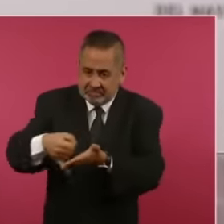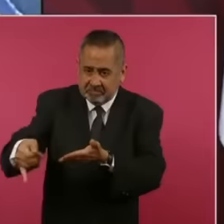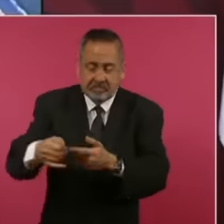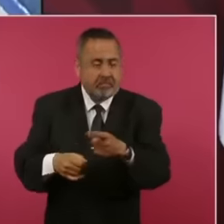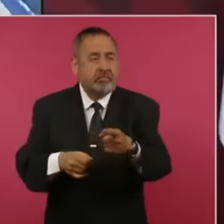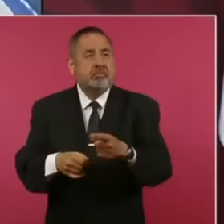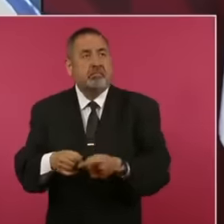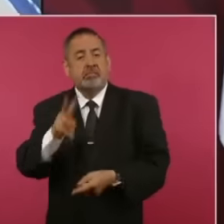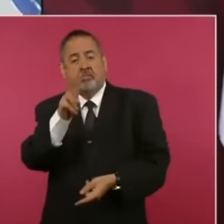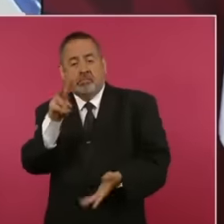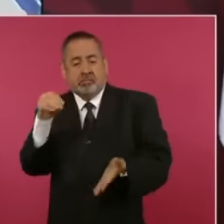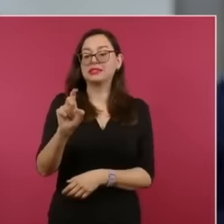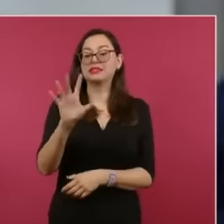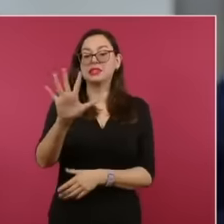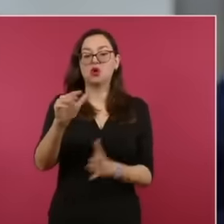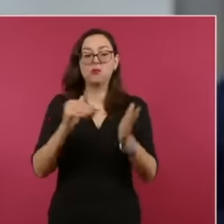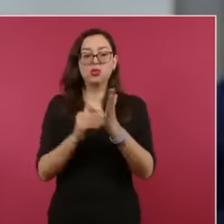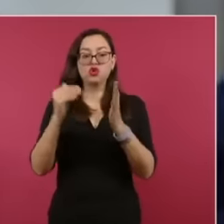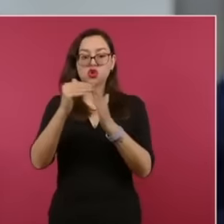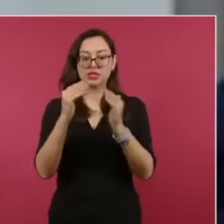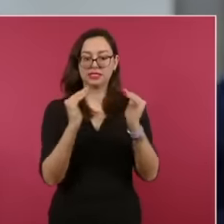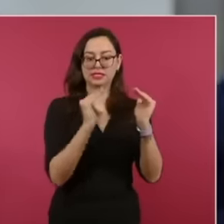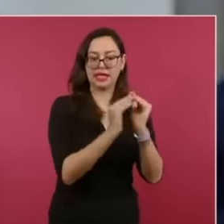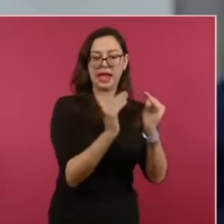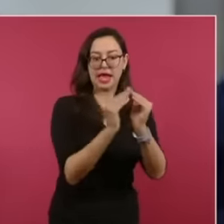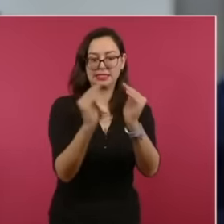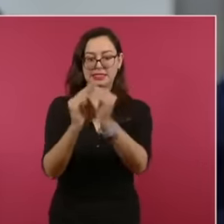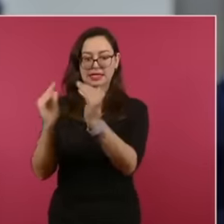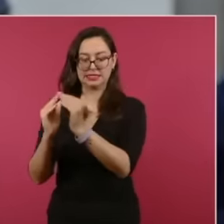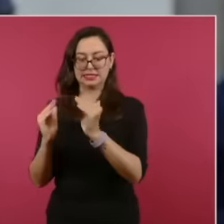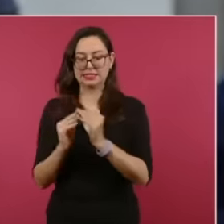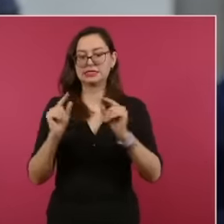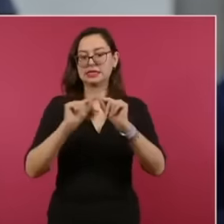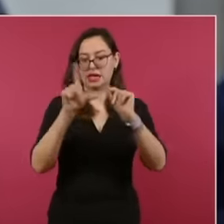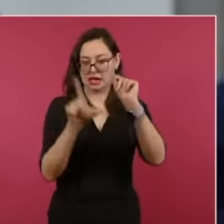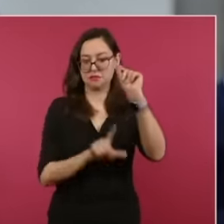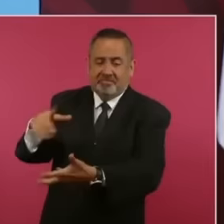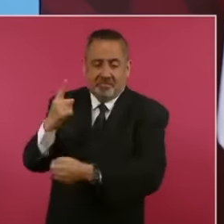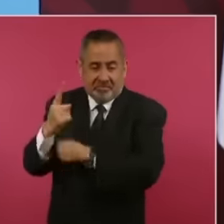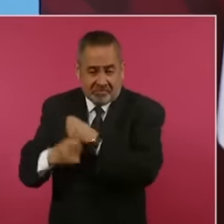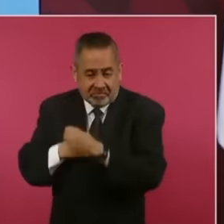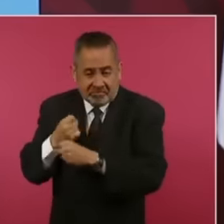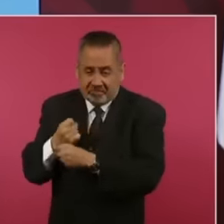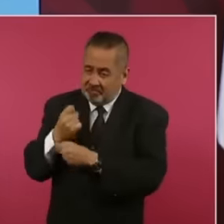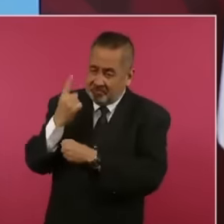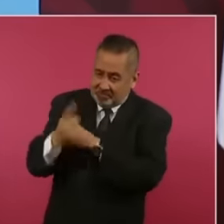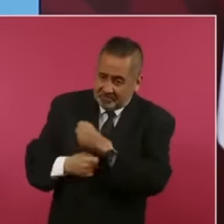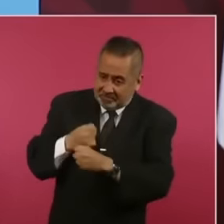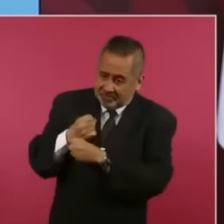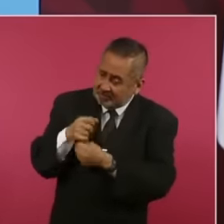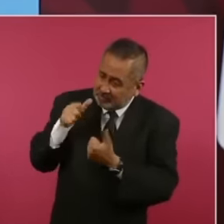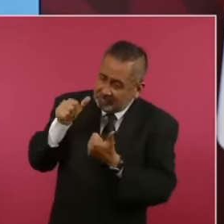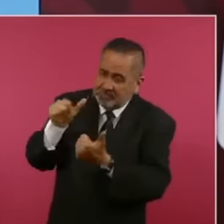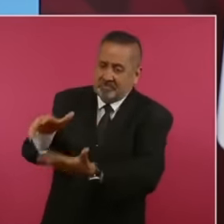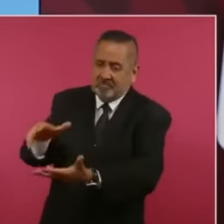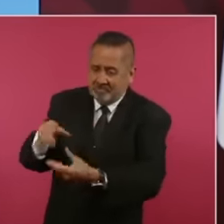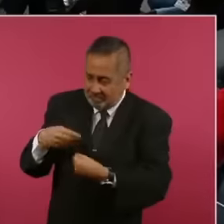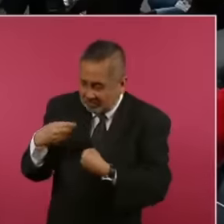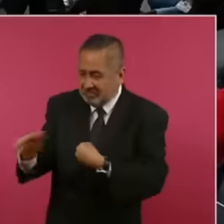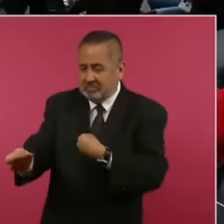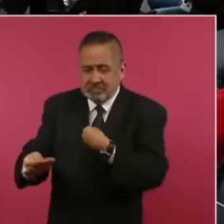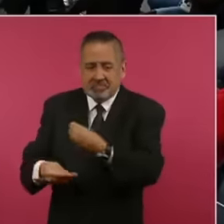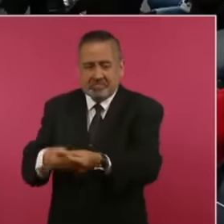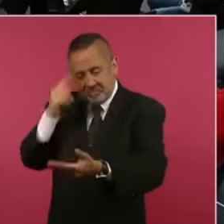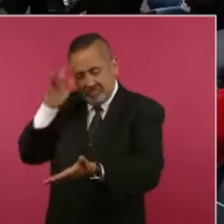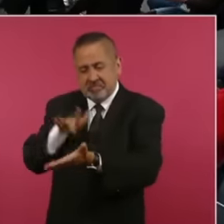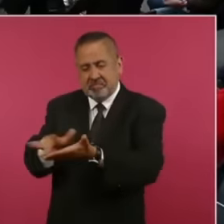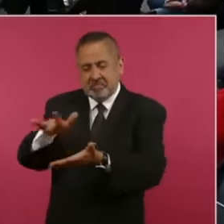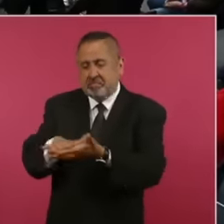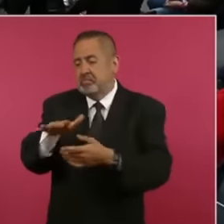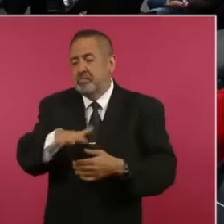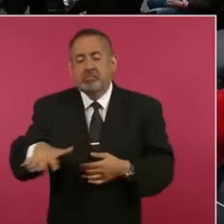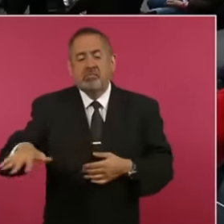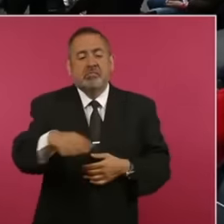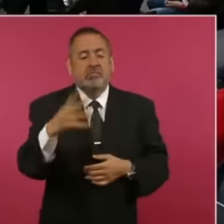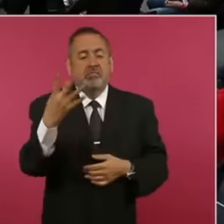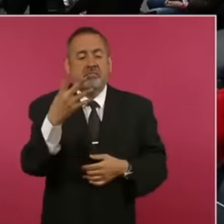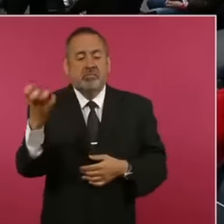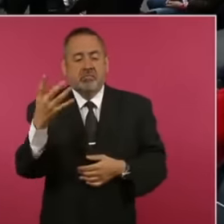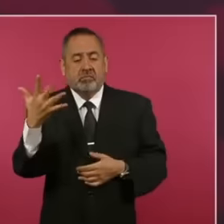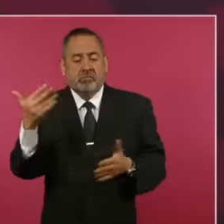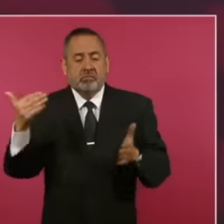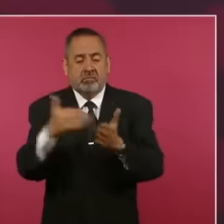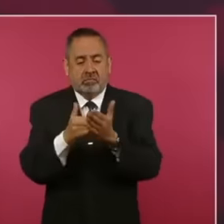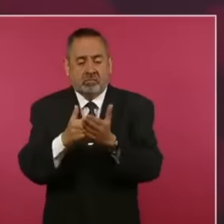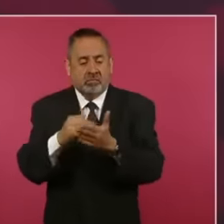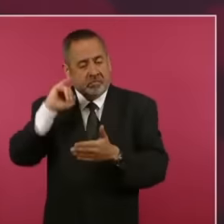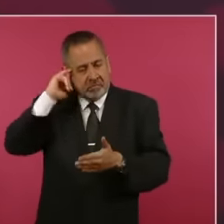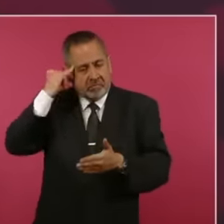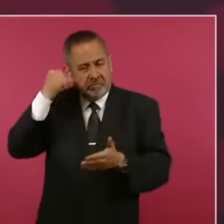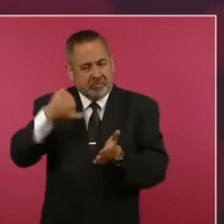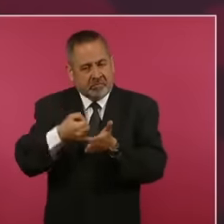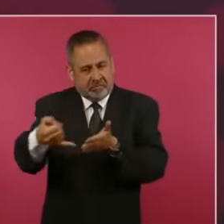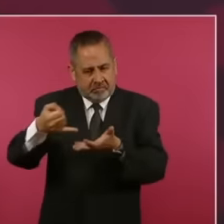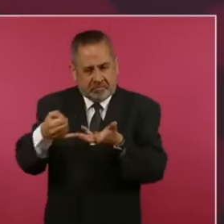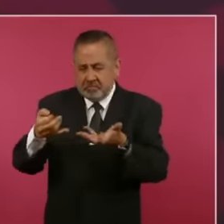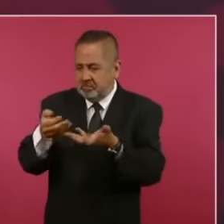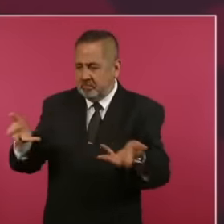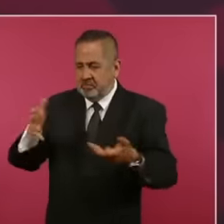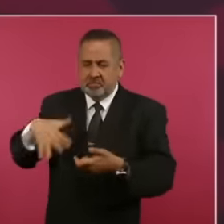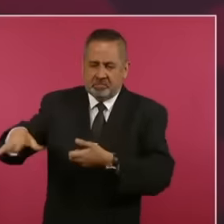2.8 billion dollars each year To support 450,000 Sembradores farmers